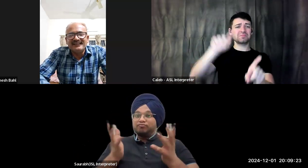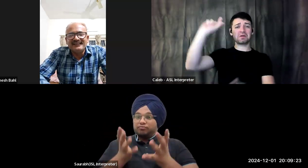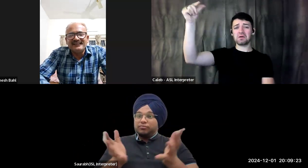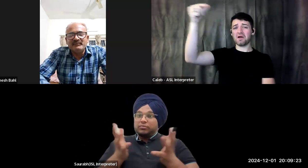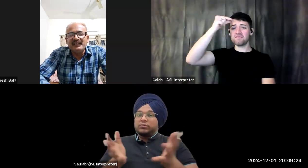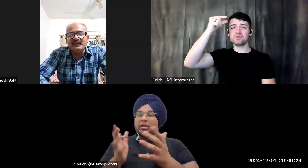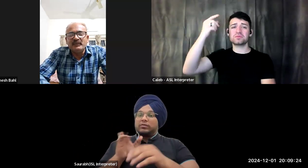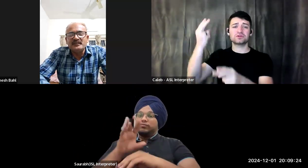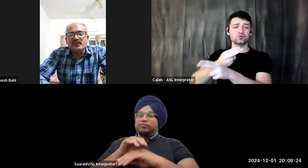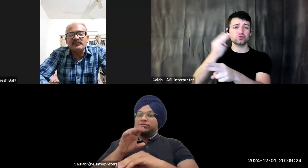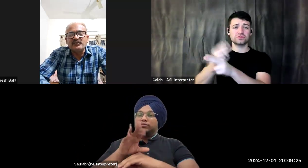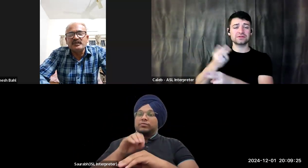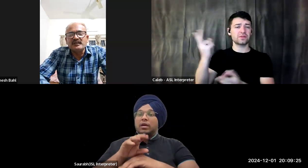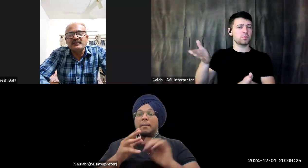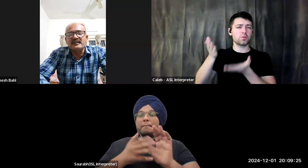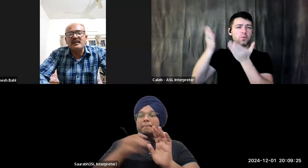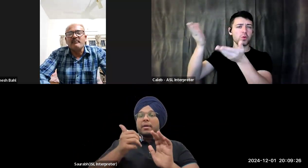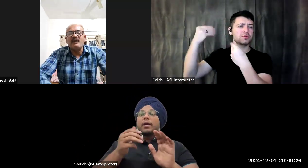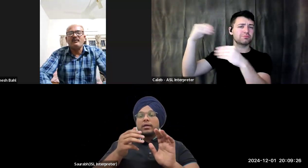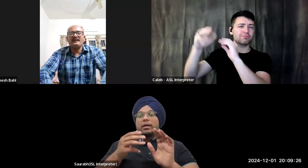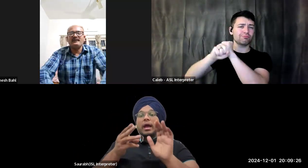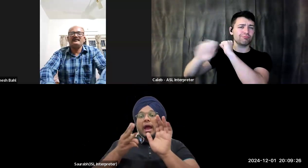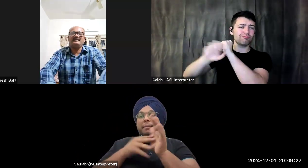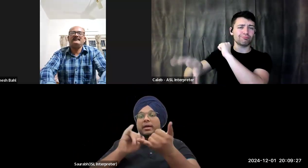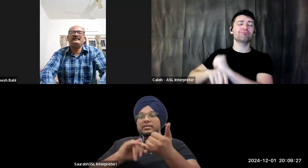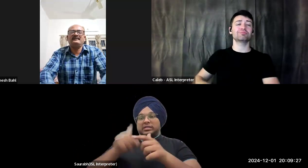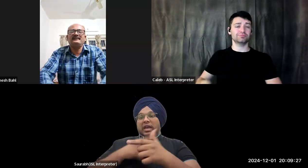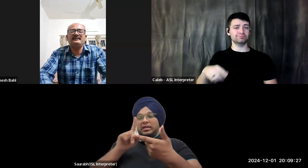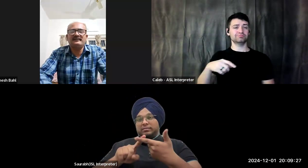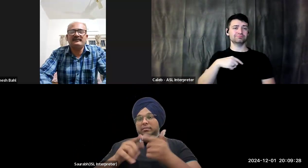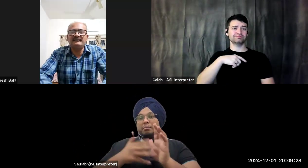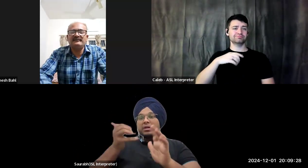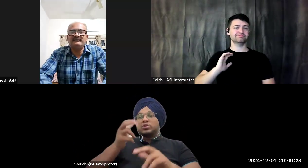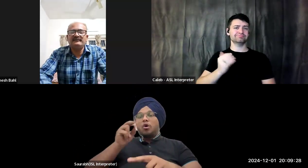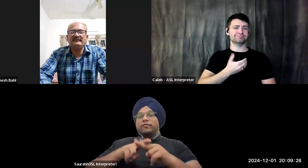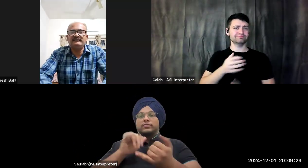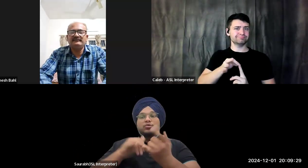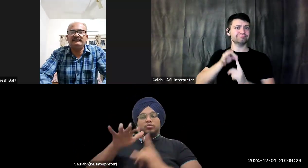mainly the Ministry of Social Justice and Empowerment.